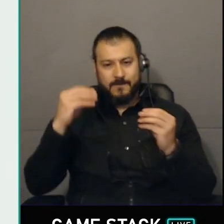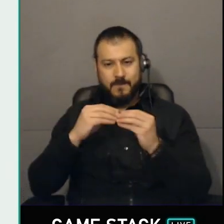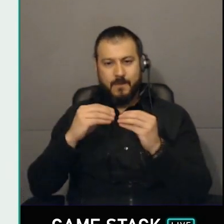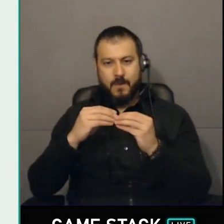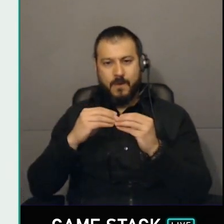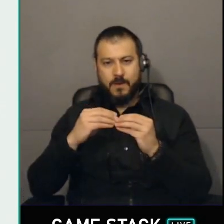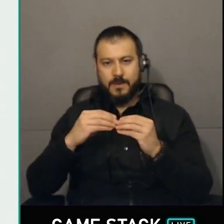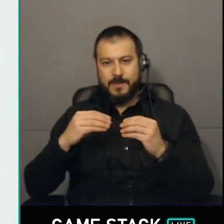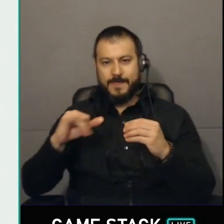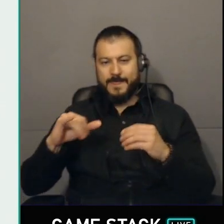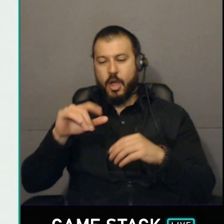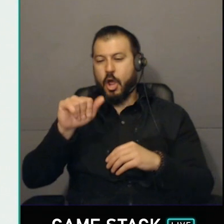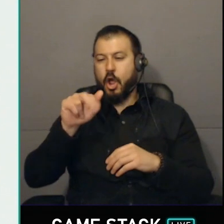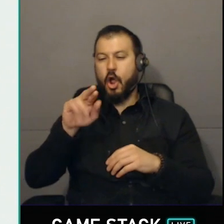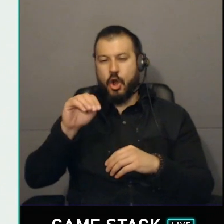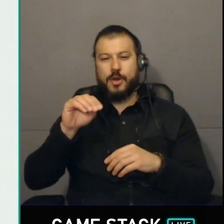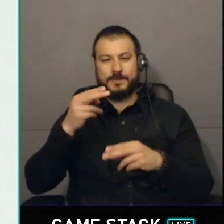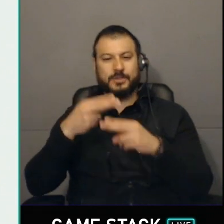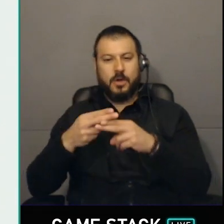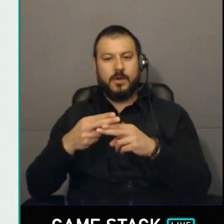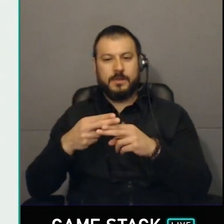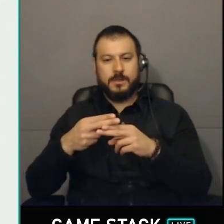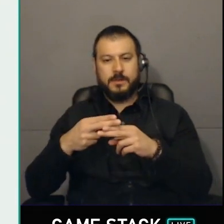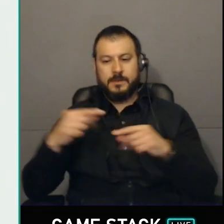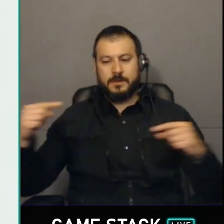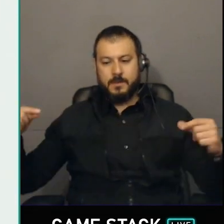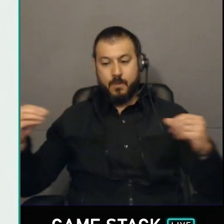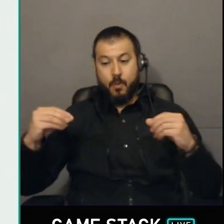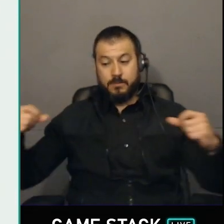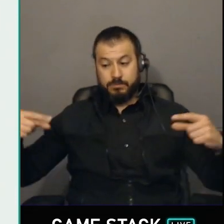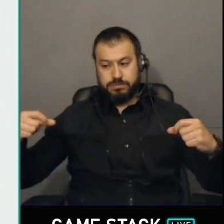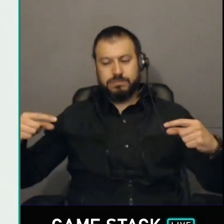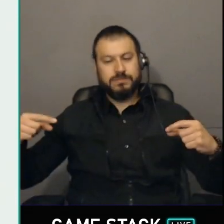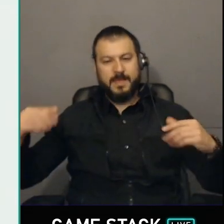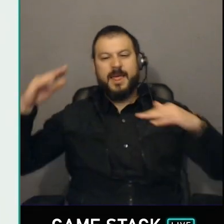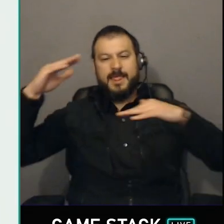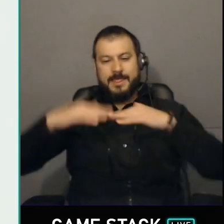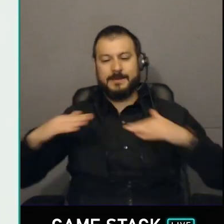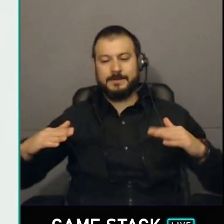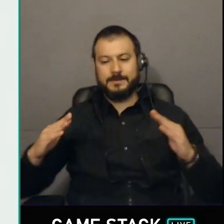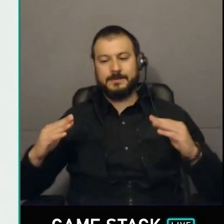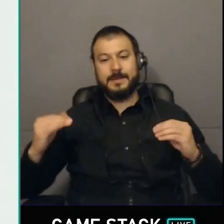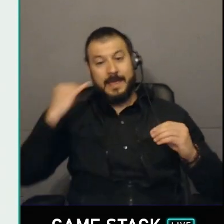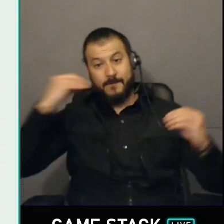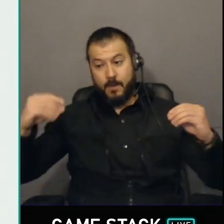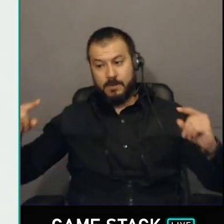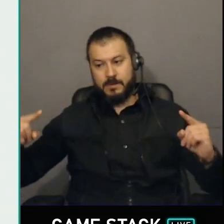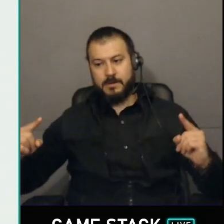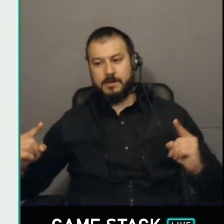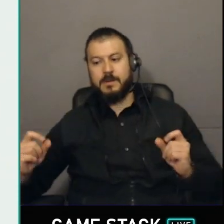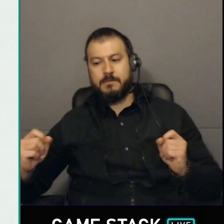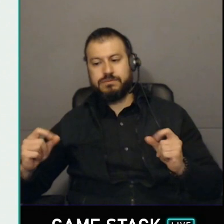the less angular effects that you have, the more tangential, the more perpendicular to that arm,